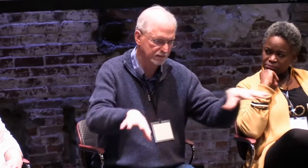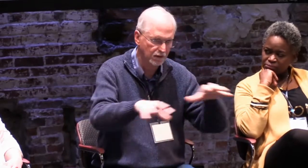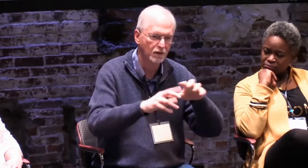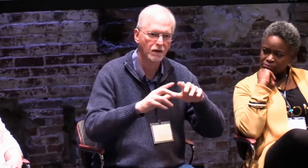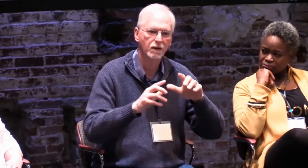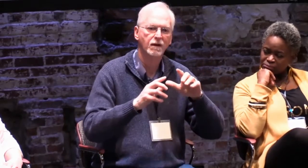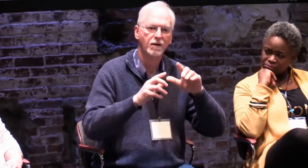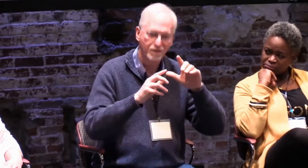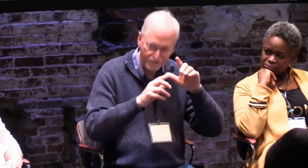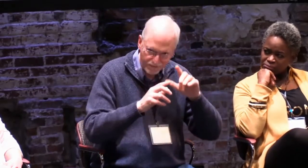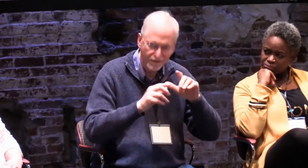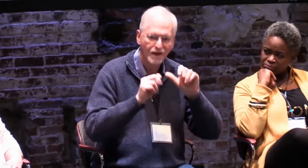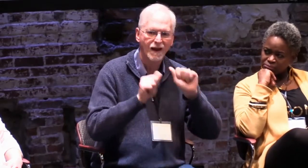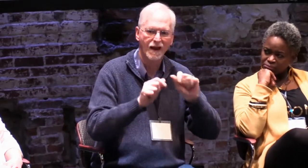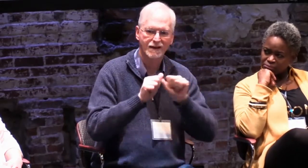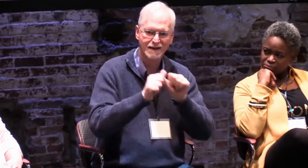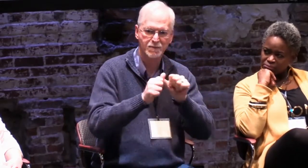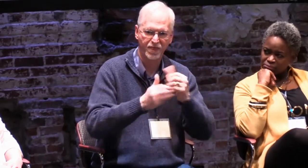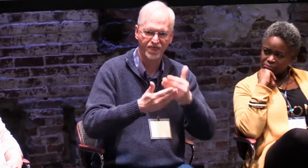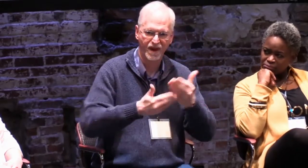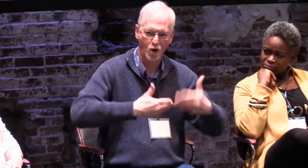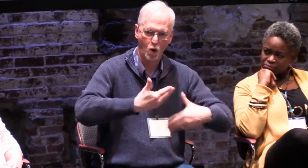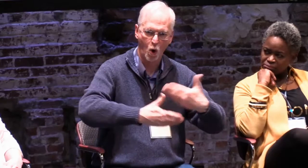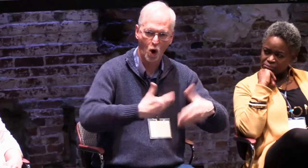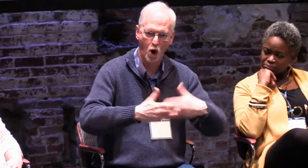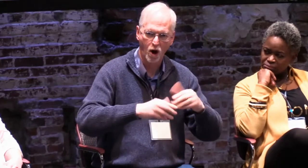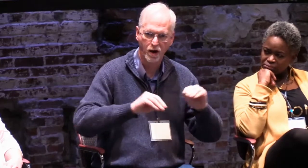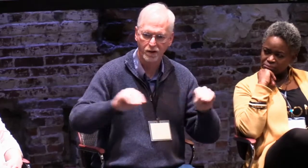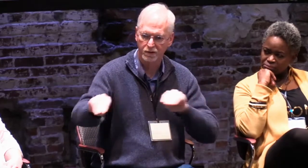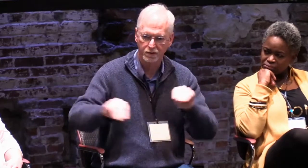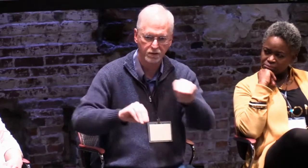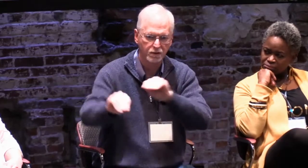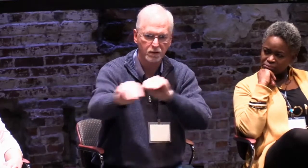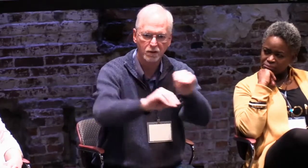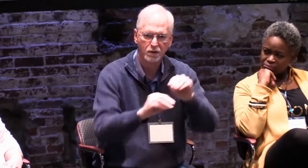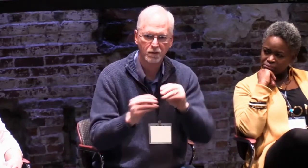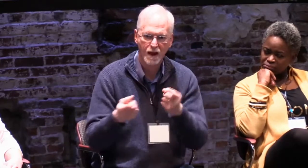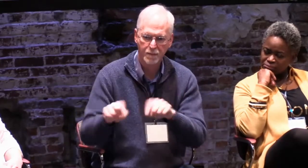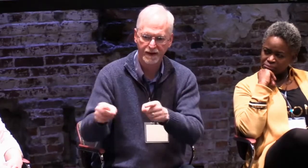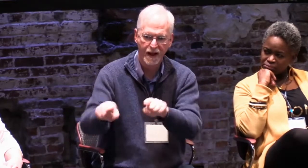finding space to do their productions, to keep things ongoing.